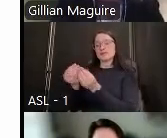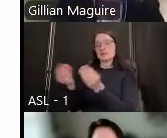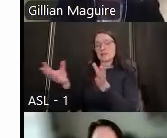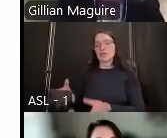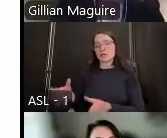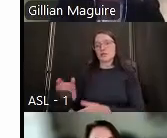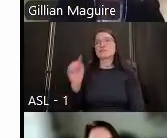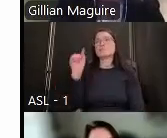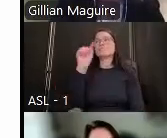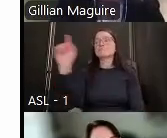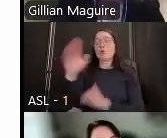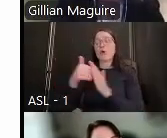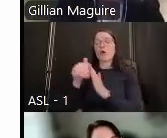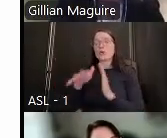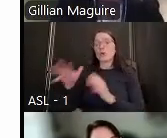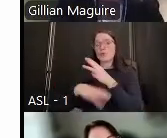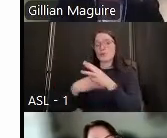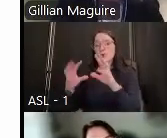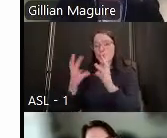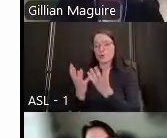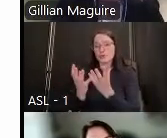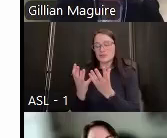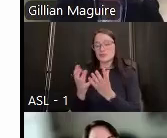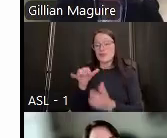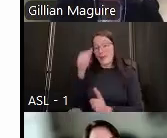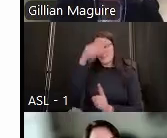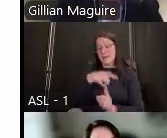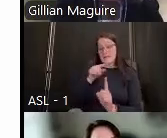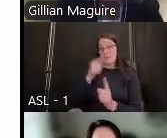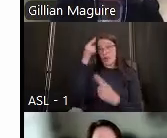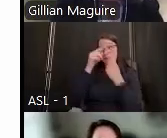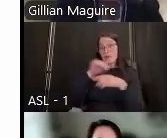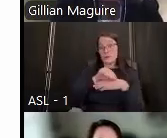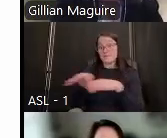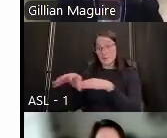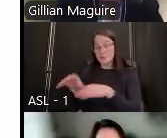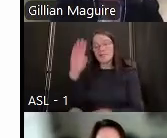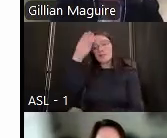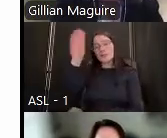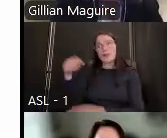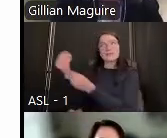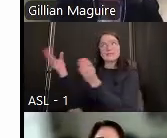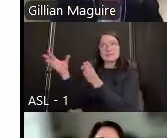globe. So when he thought about influence, he knew that he could influence suppliers to hire people.